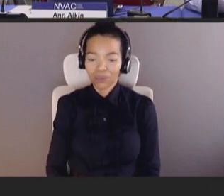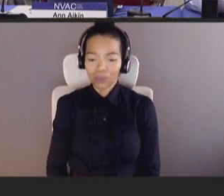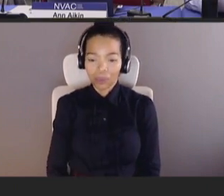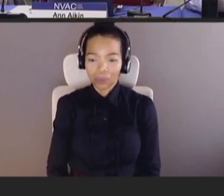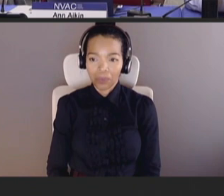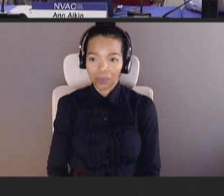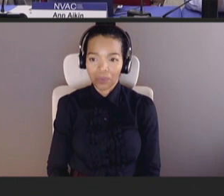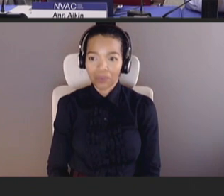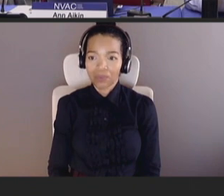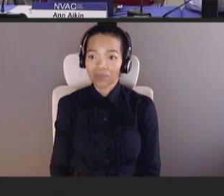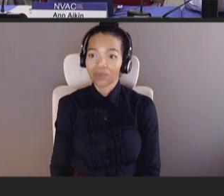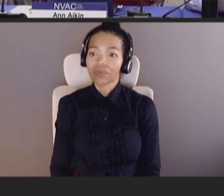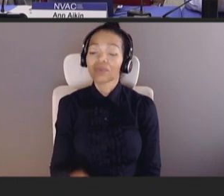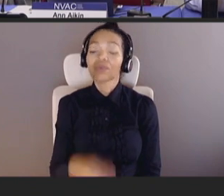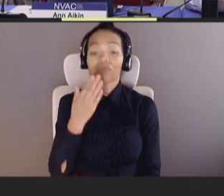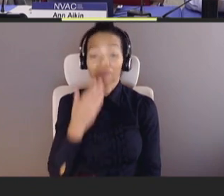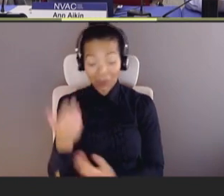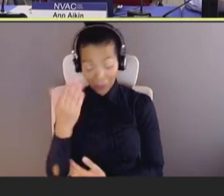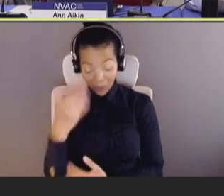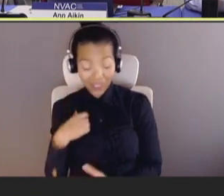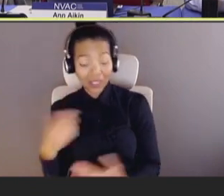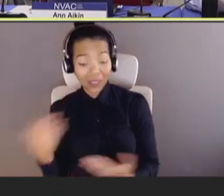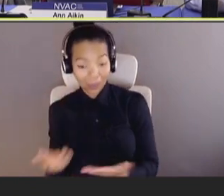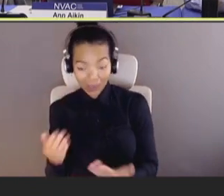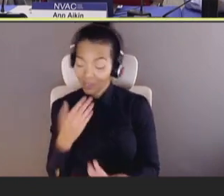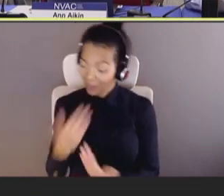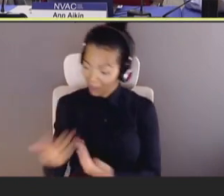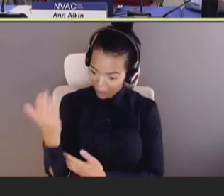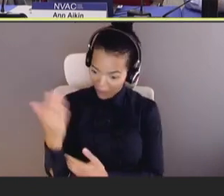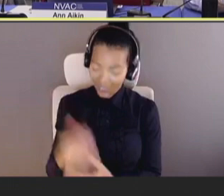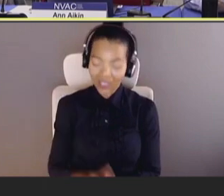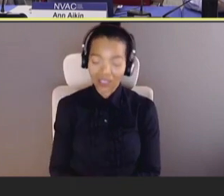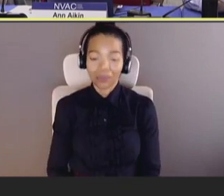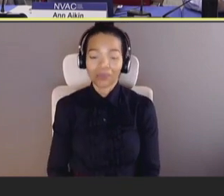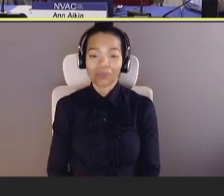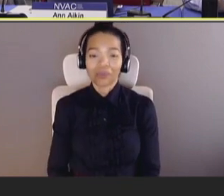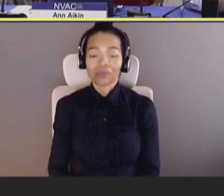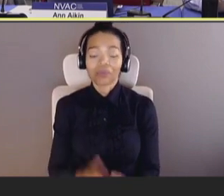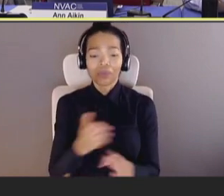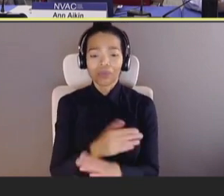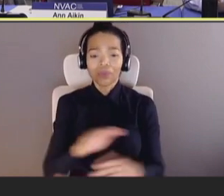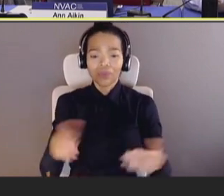Troy Knighton: Good morning, Ann. I'm here. Ann Aikin: Good morning. Before I introduce Admiral Levine, I wanted to